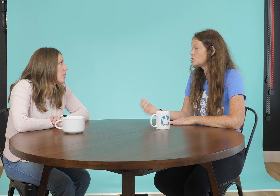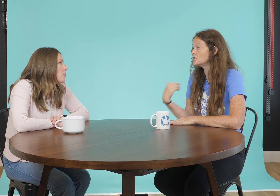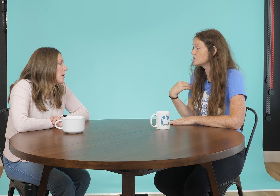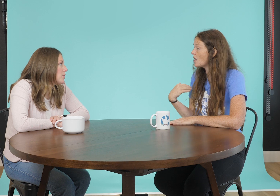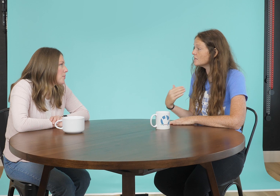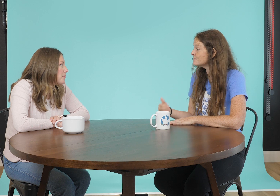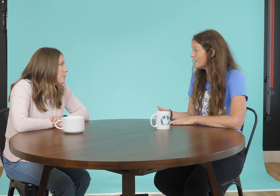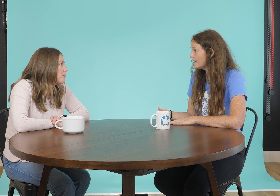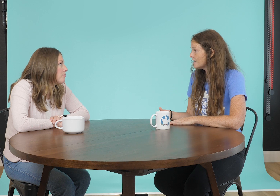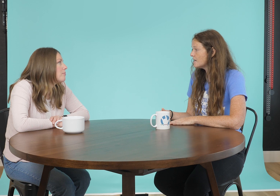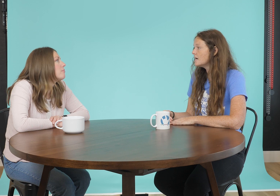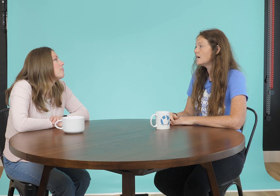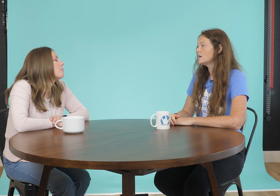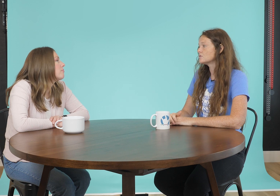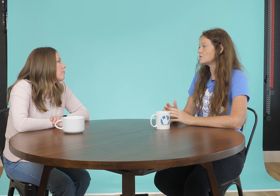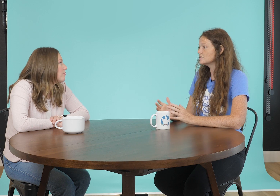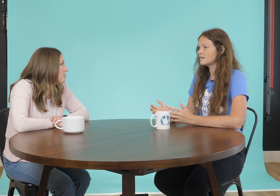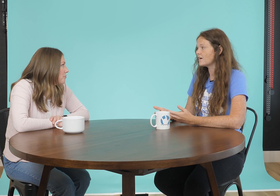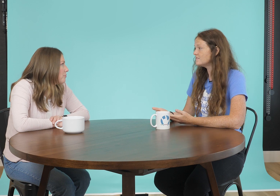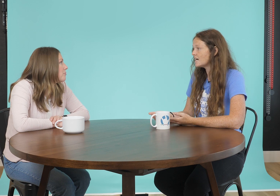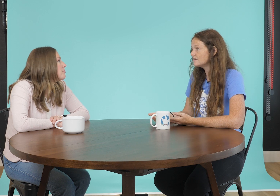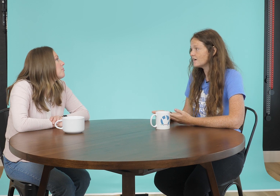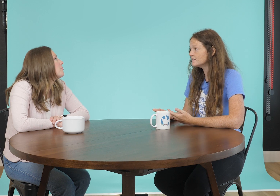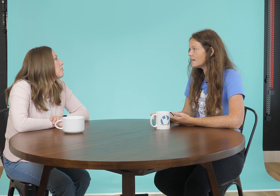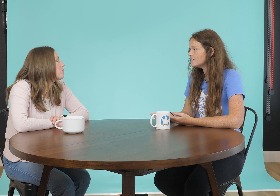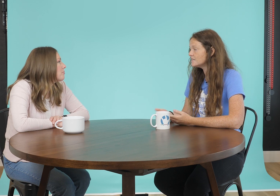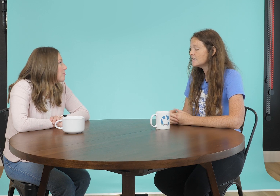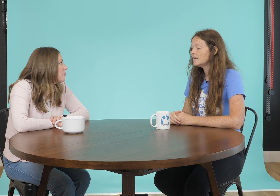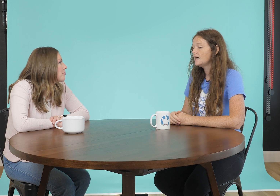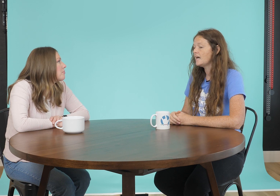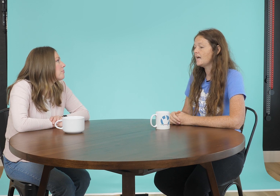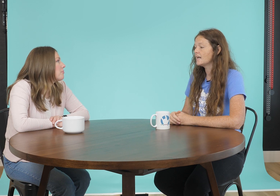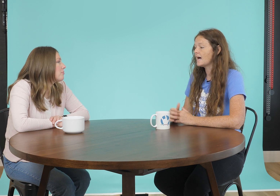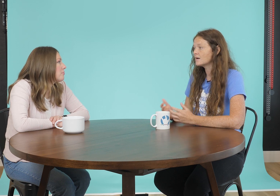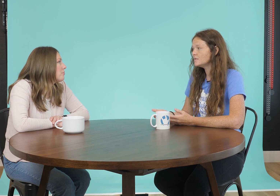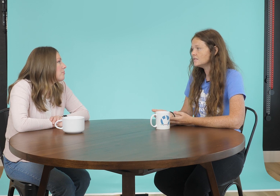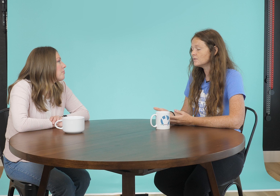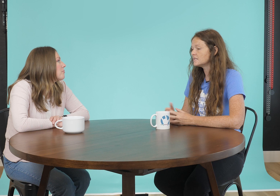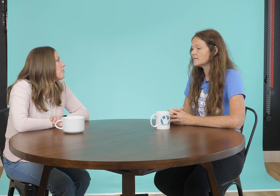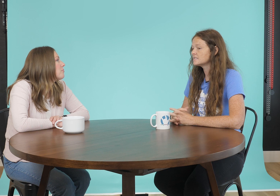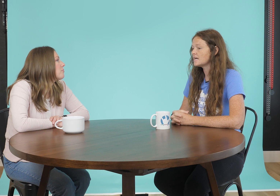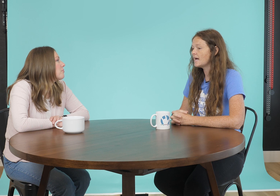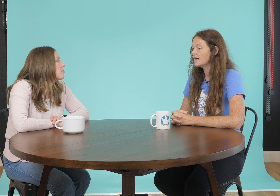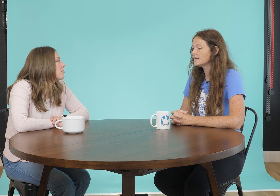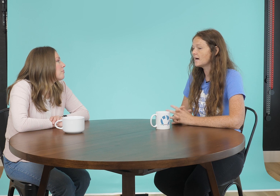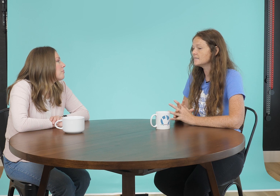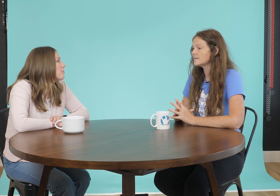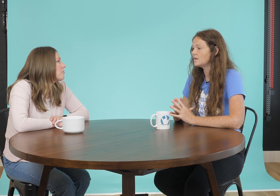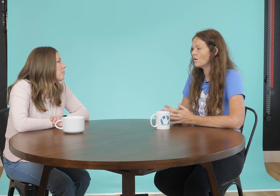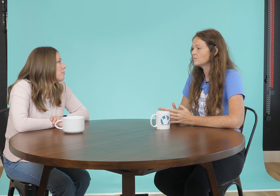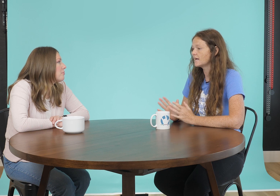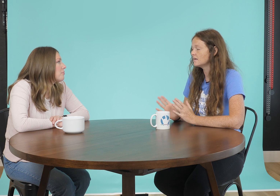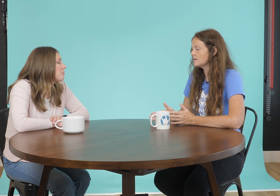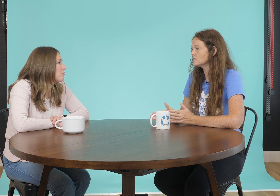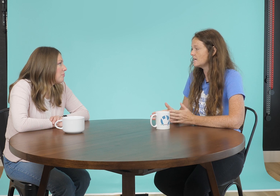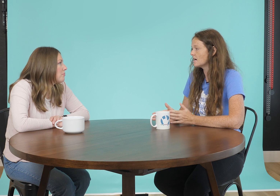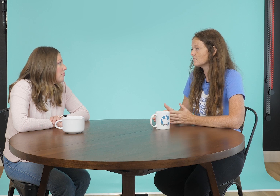She's as tall as me. So she's like five, ten, five, 11, and how do we deal with this? And I said, No, I'll take care of it.